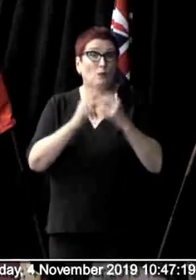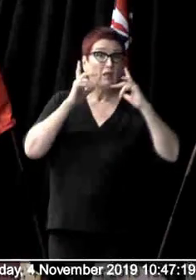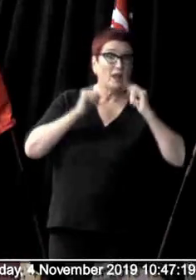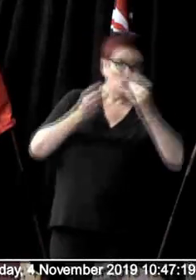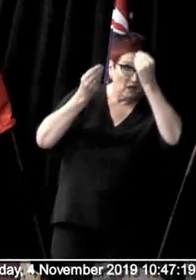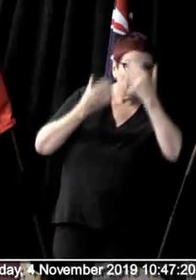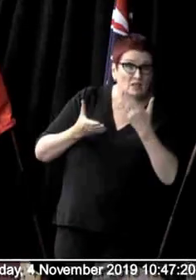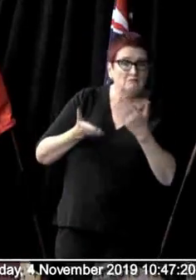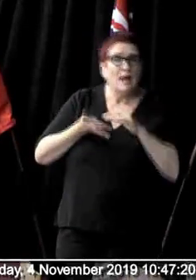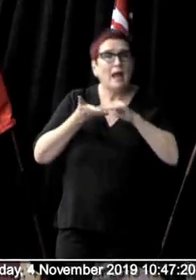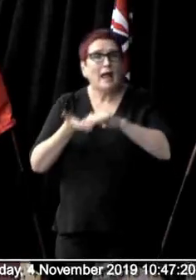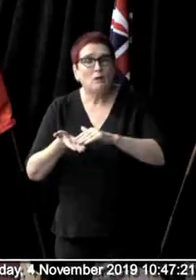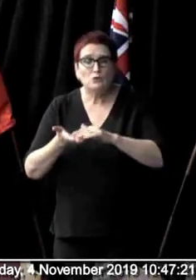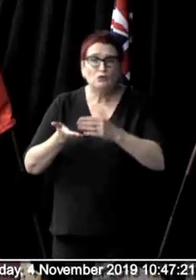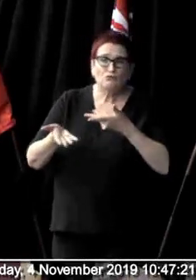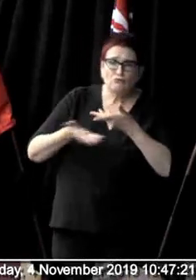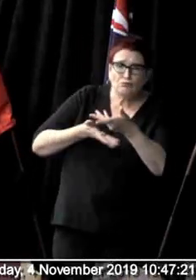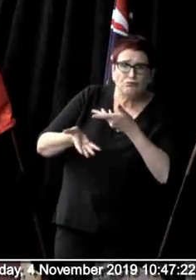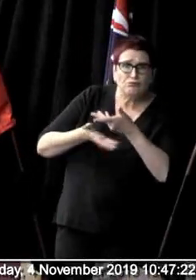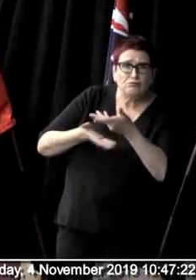their intended engagement with the Commission with a lawyer.